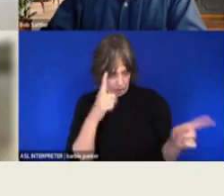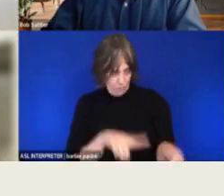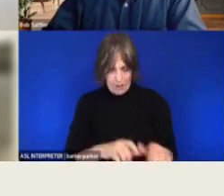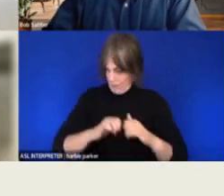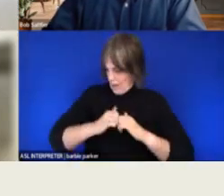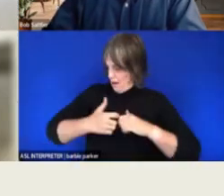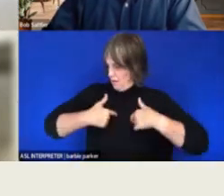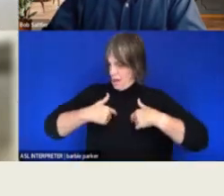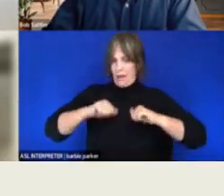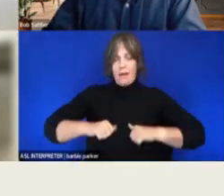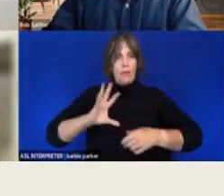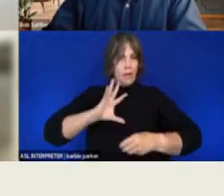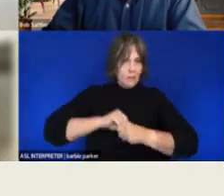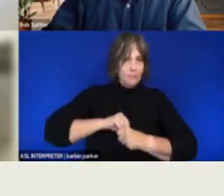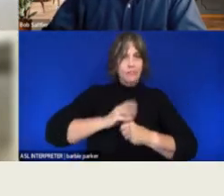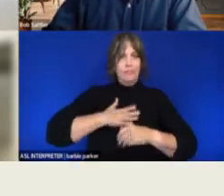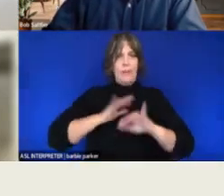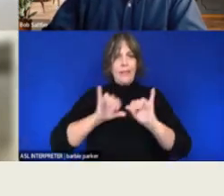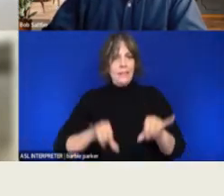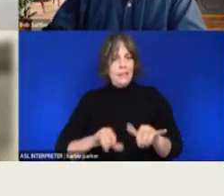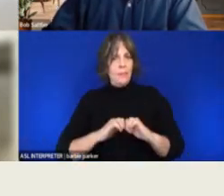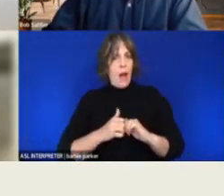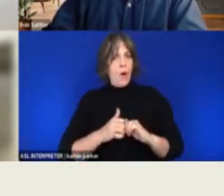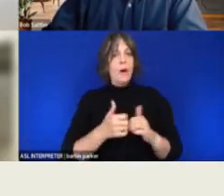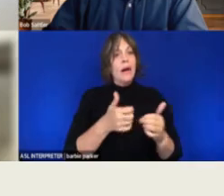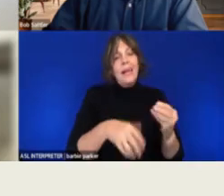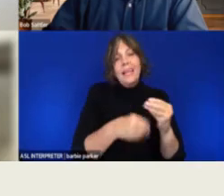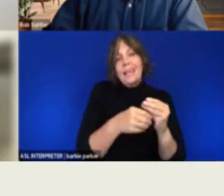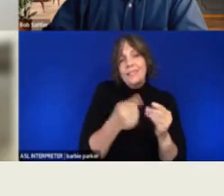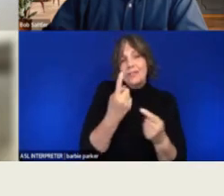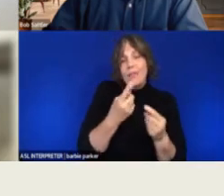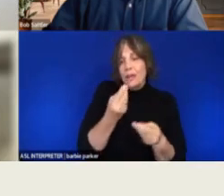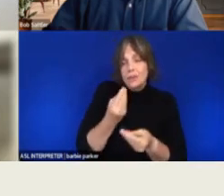really integrate this into my system? Any additional thoughts that you would like to share as we close?